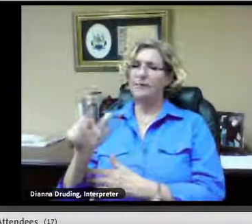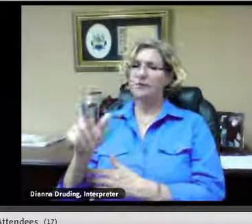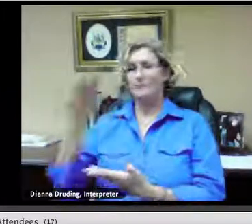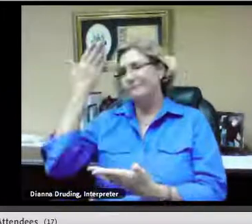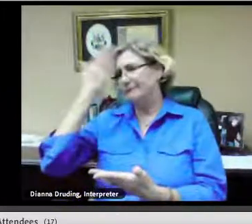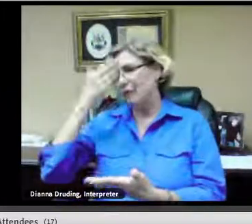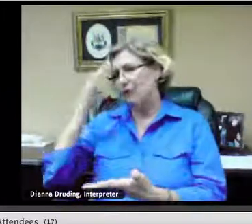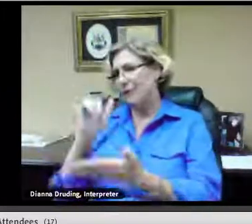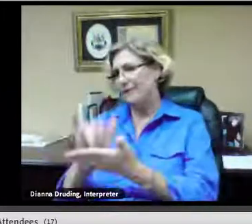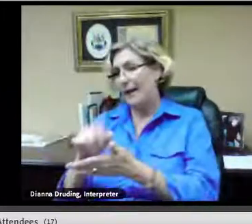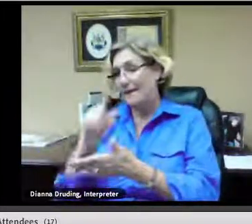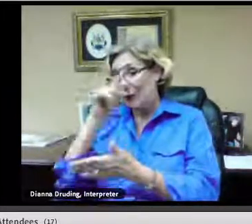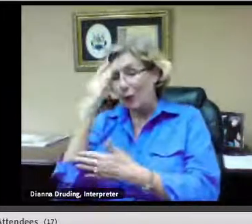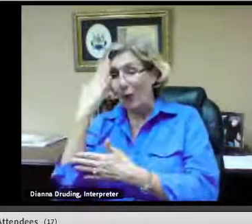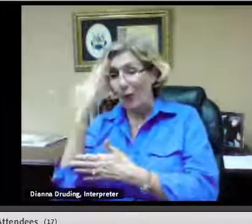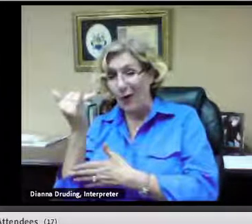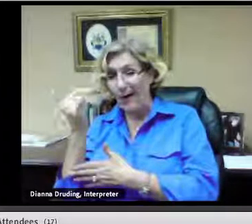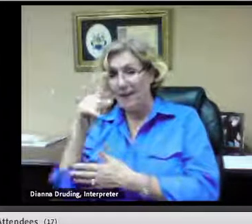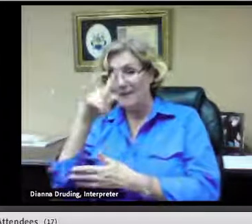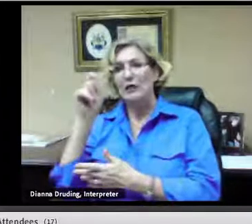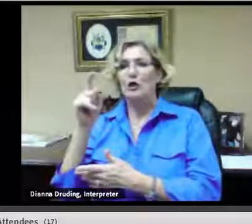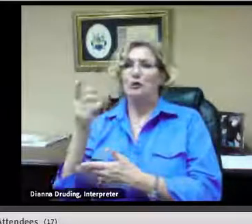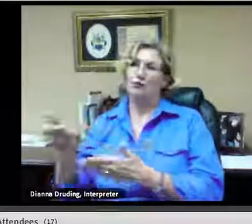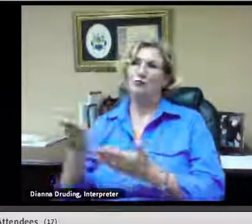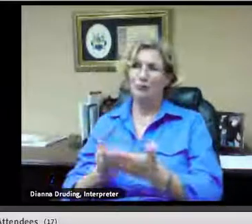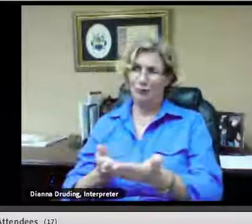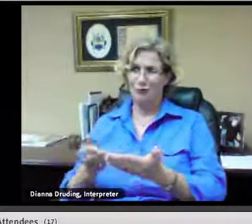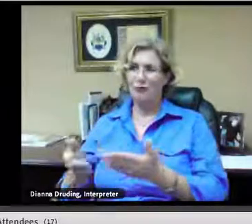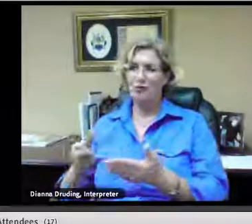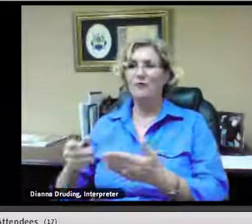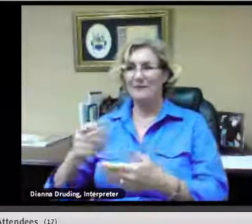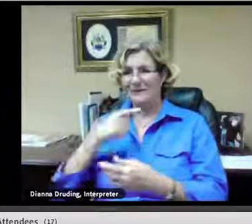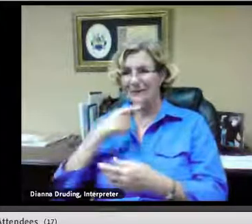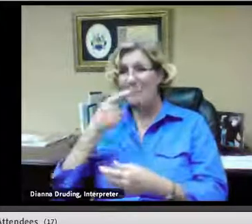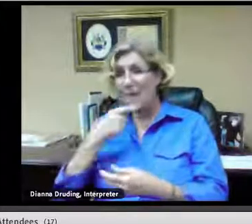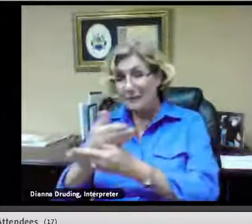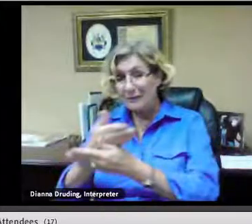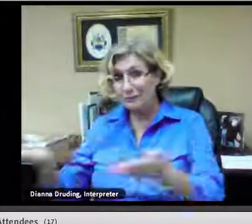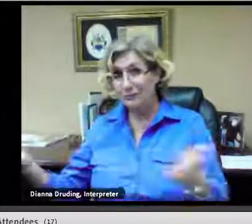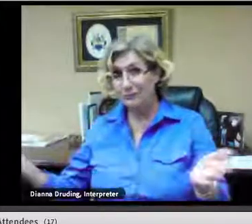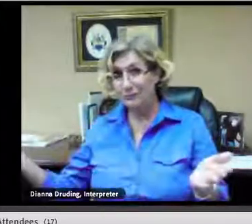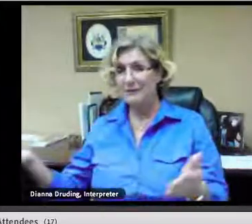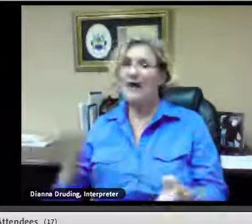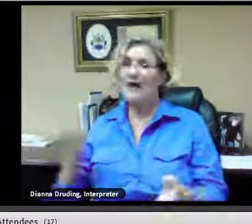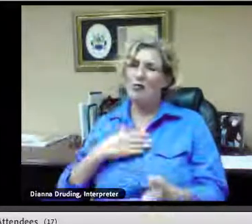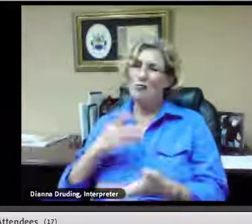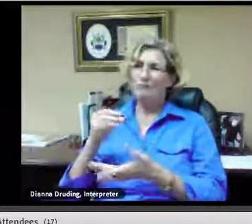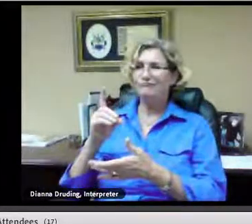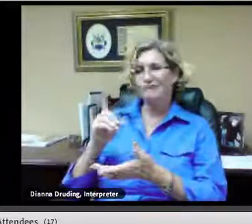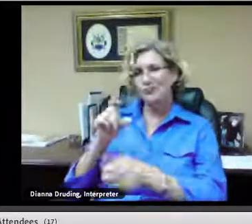You're dealing with resources and information. You are the beacon, the guidepost, the lighting way of,